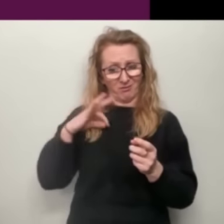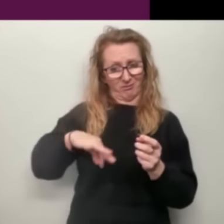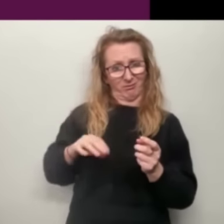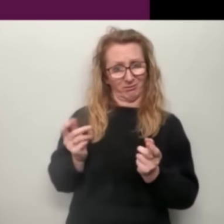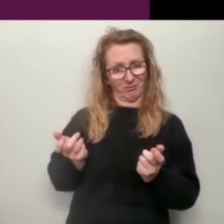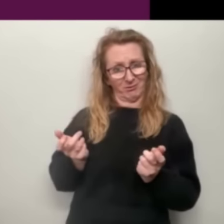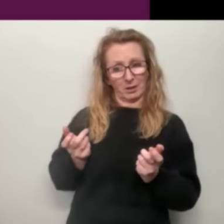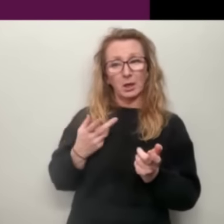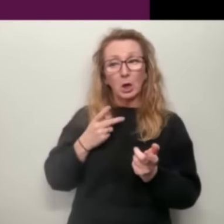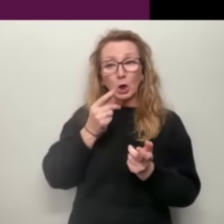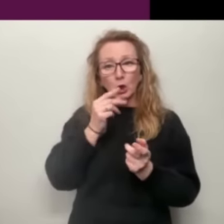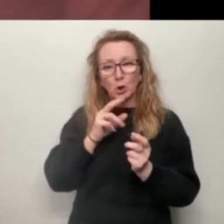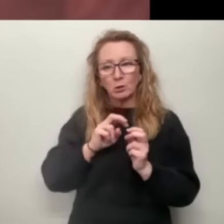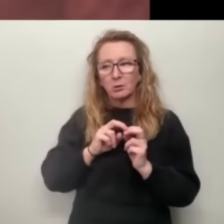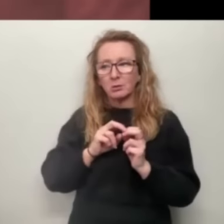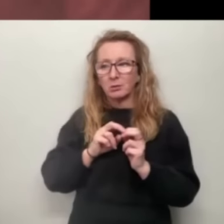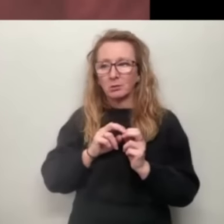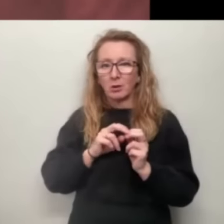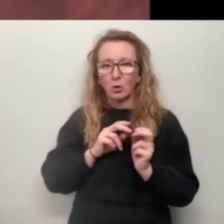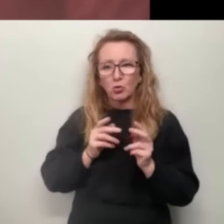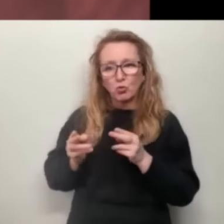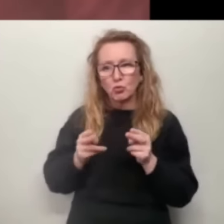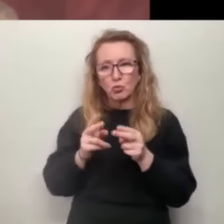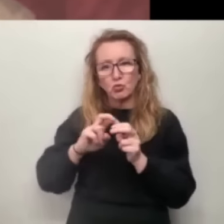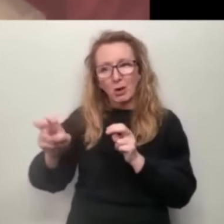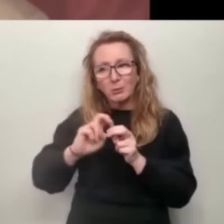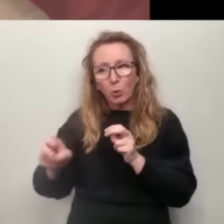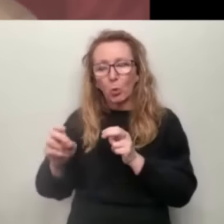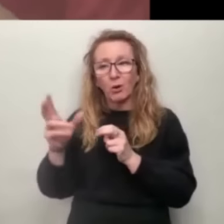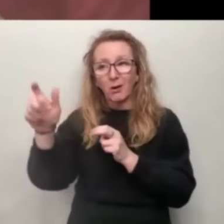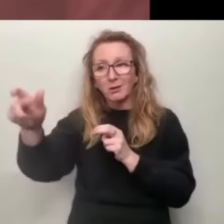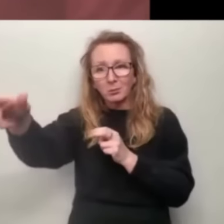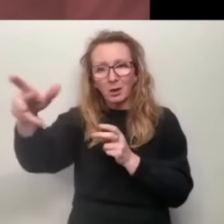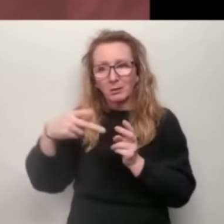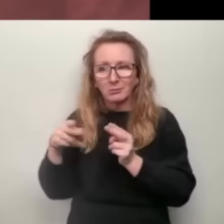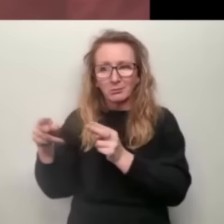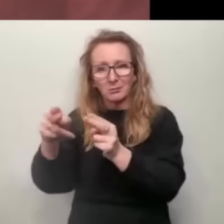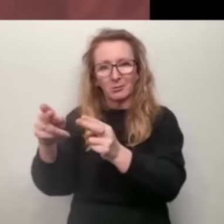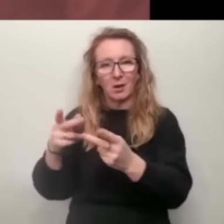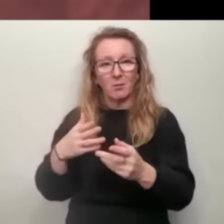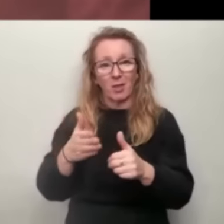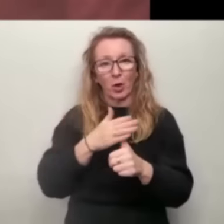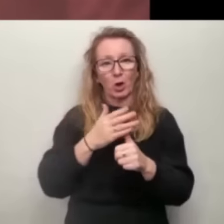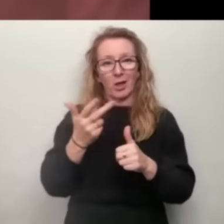of getting his product to customers. By the early 18th century, there had been more than 150 years